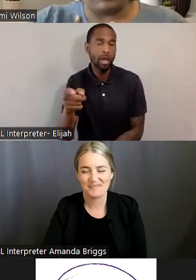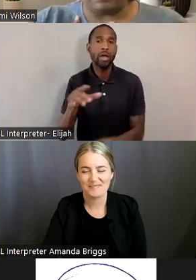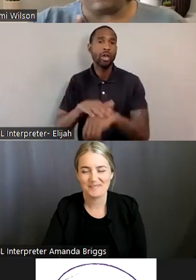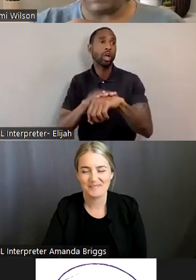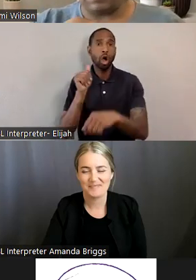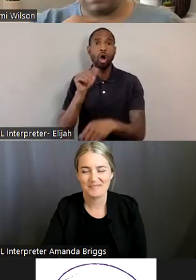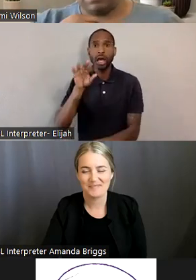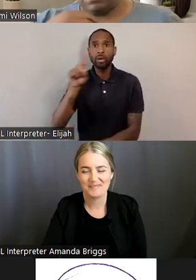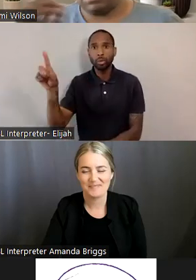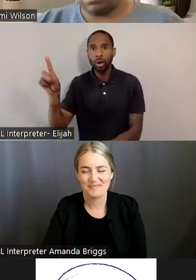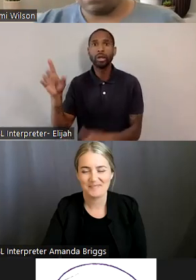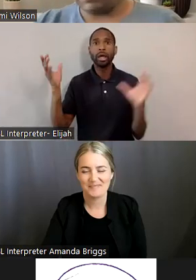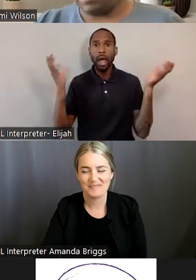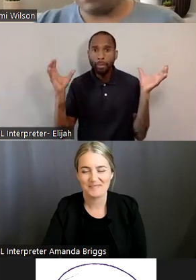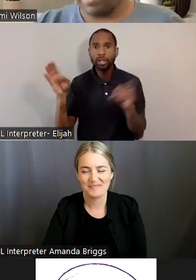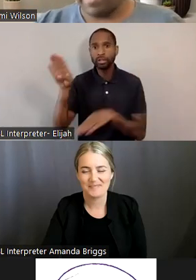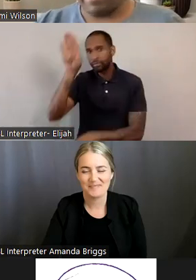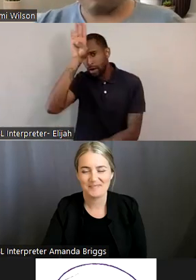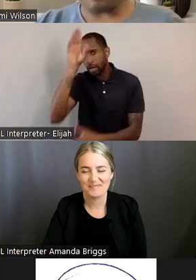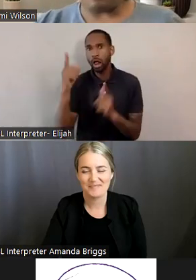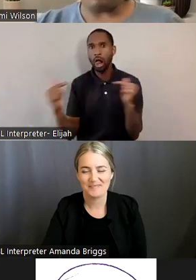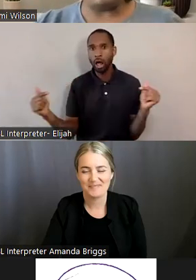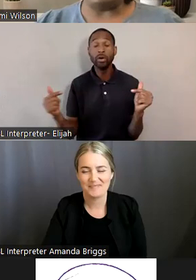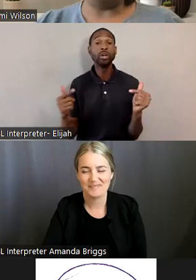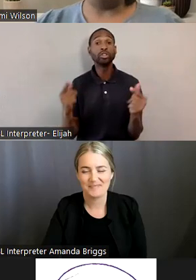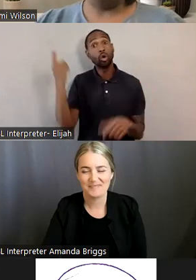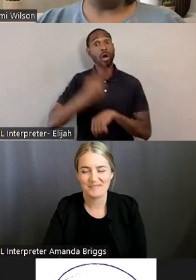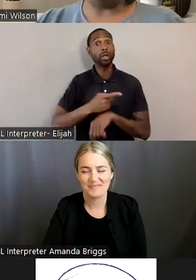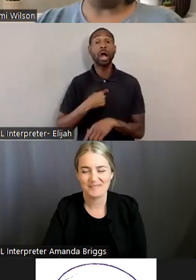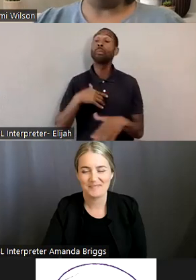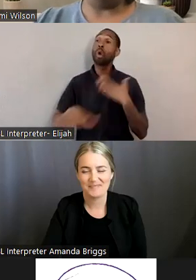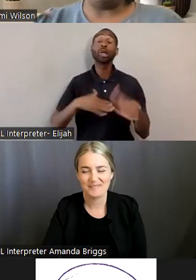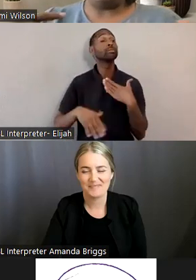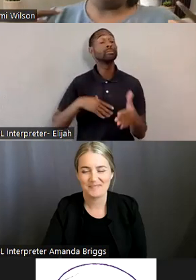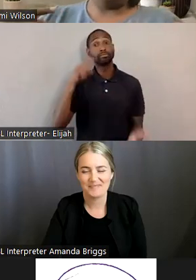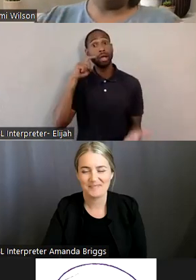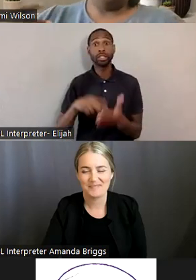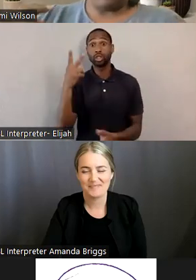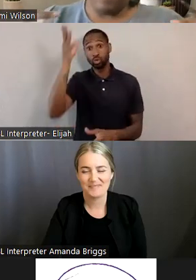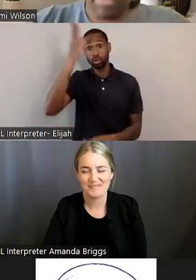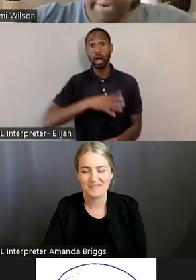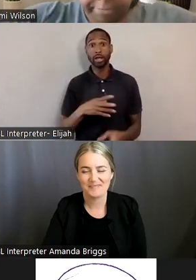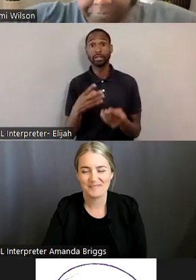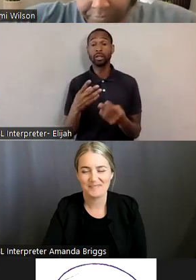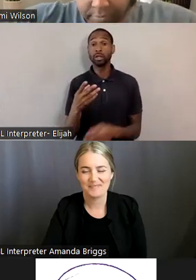services. So I walked out one day from my office and I see two men in